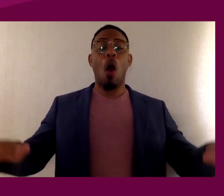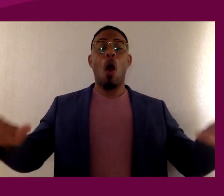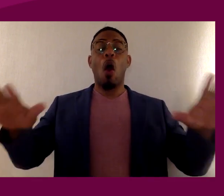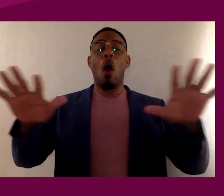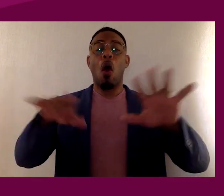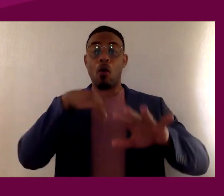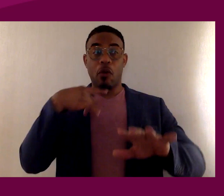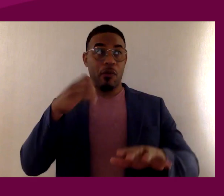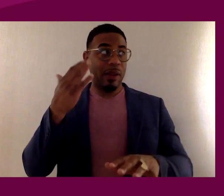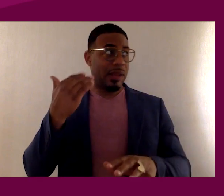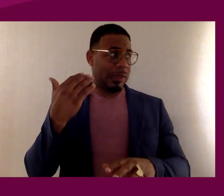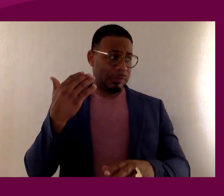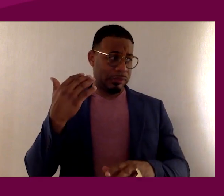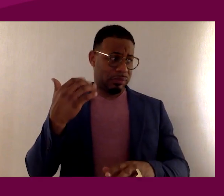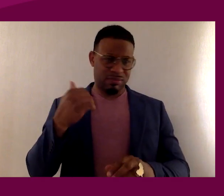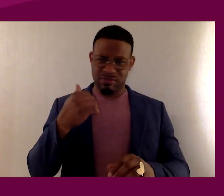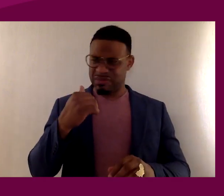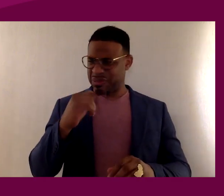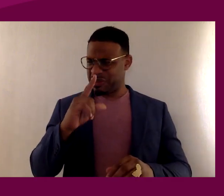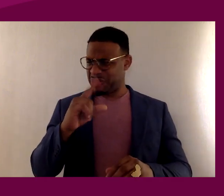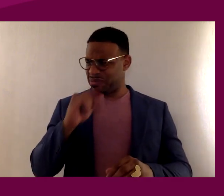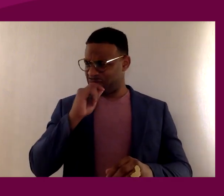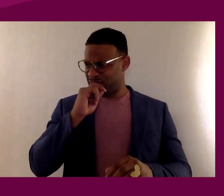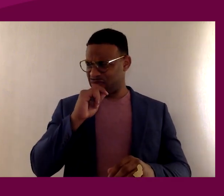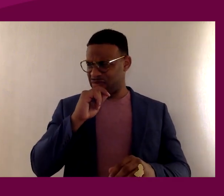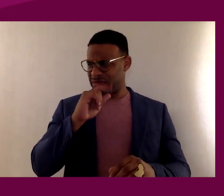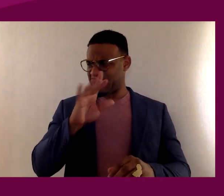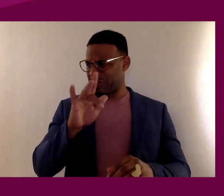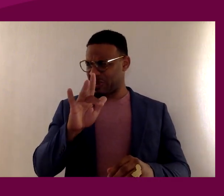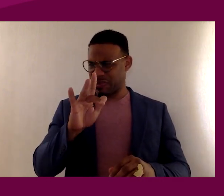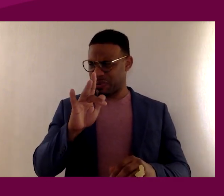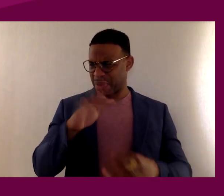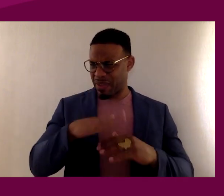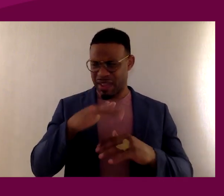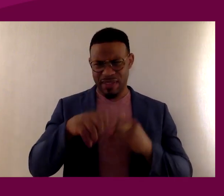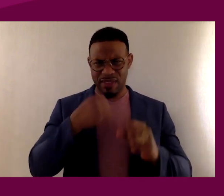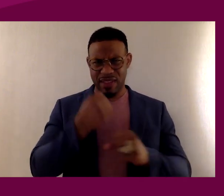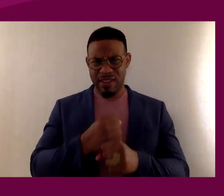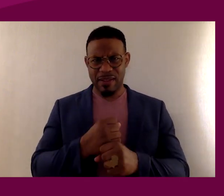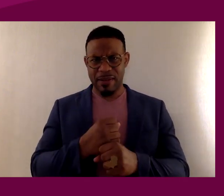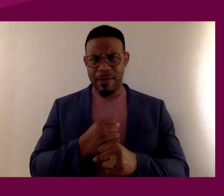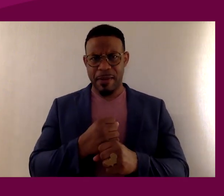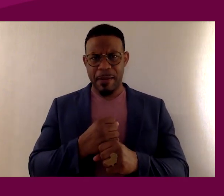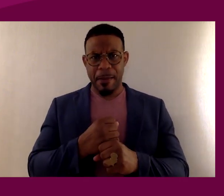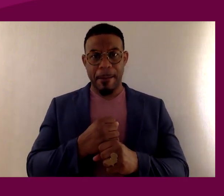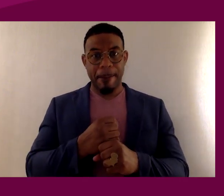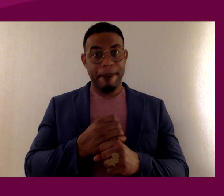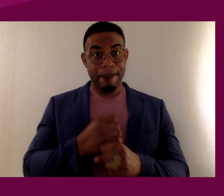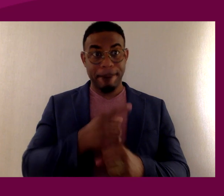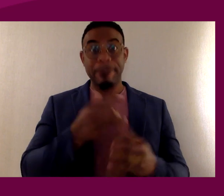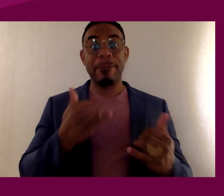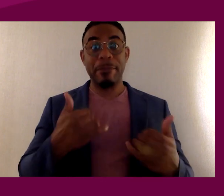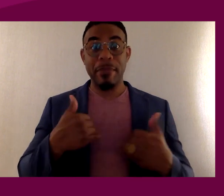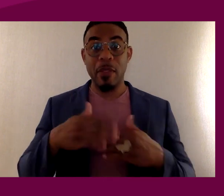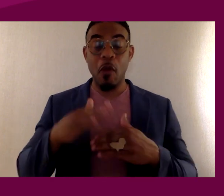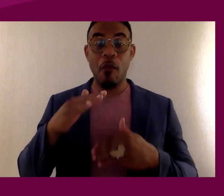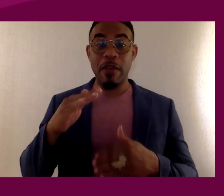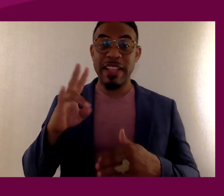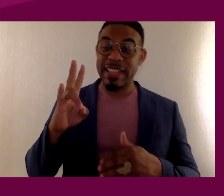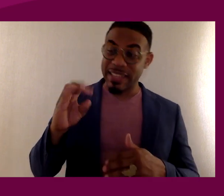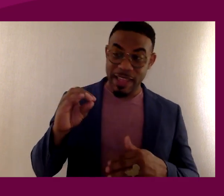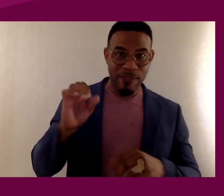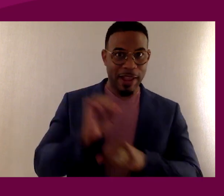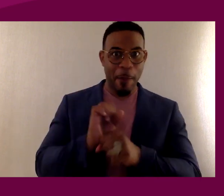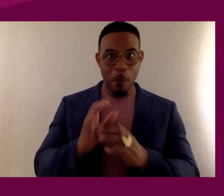working in regions all over Russia for the last 25 or more years, and she now